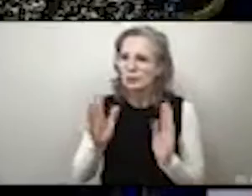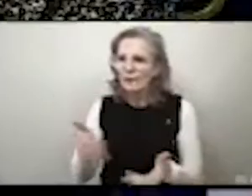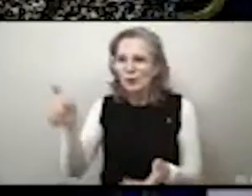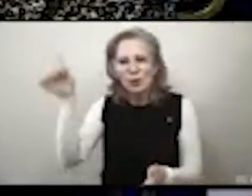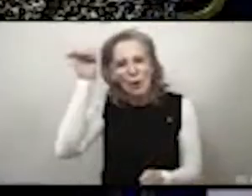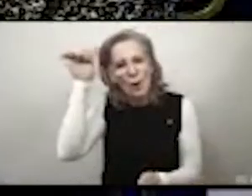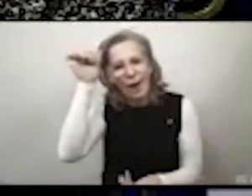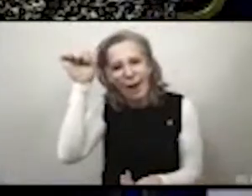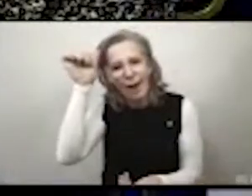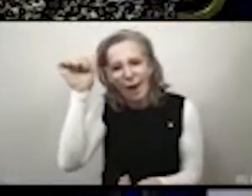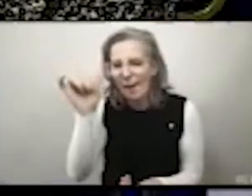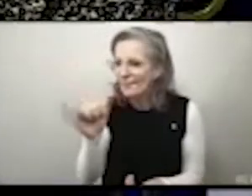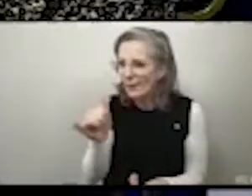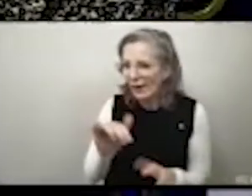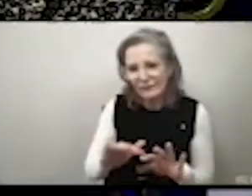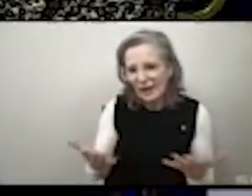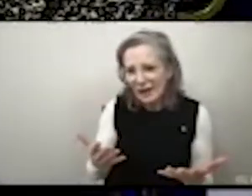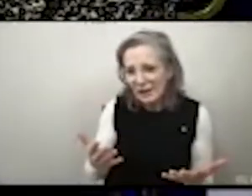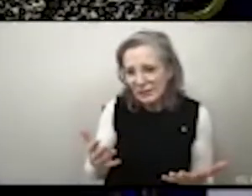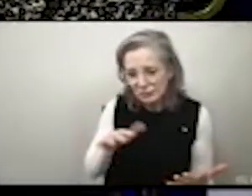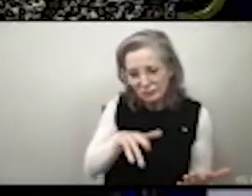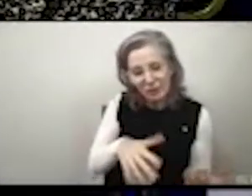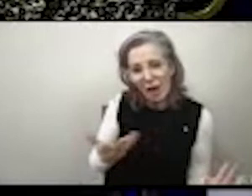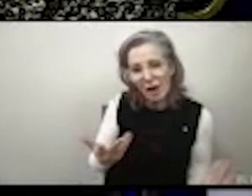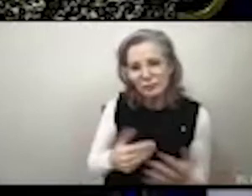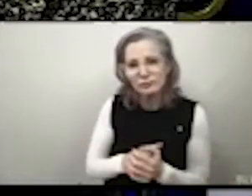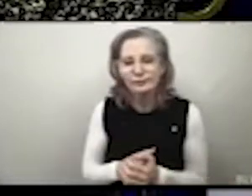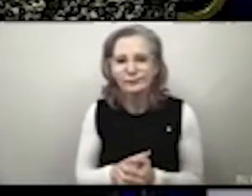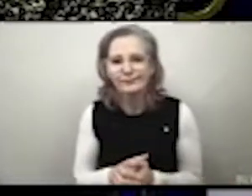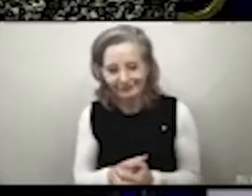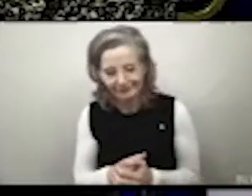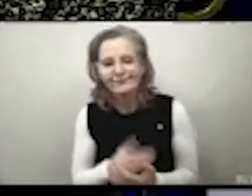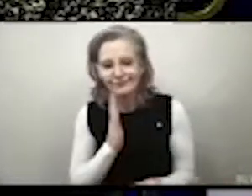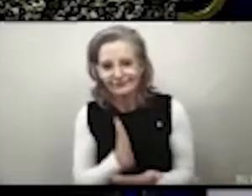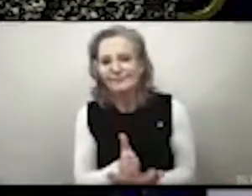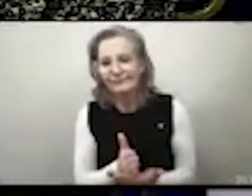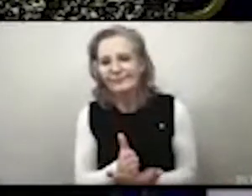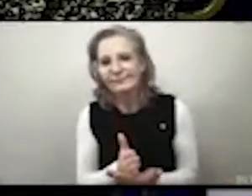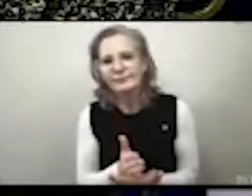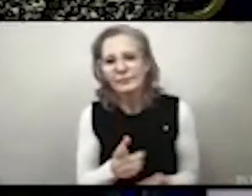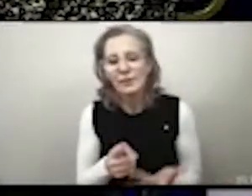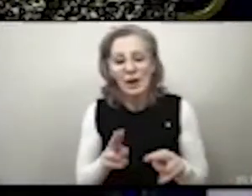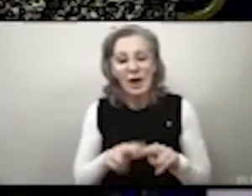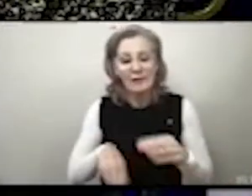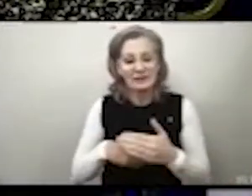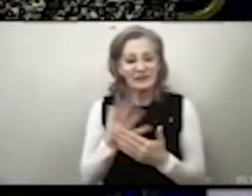Absolutely. And if we build that awareness within households in particular I think at a household level